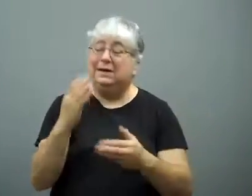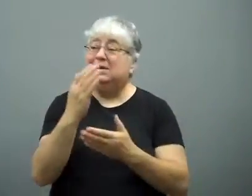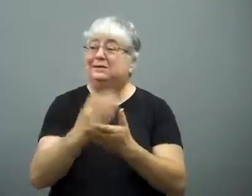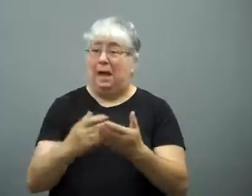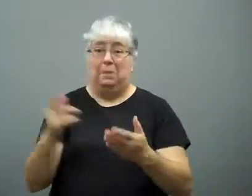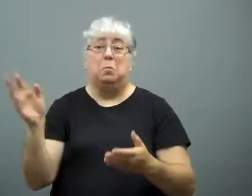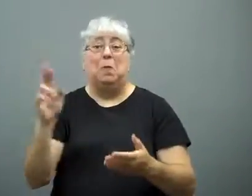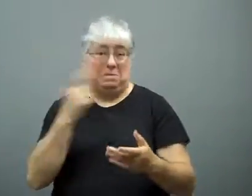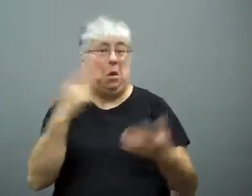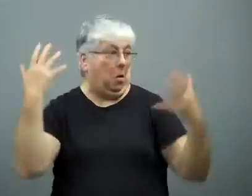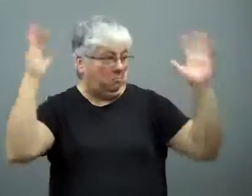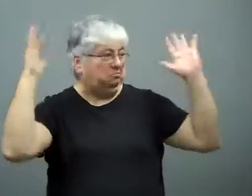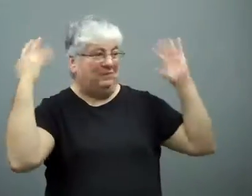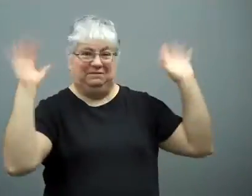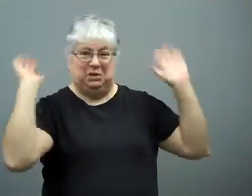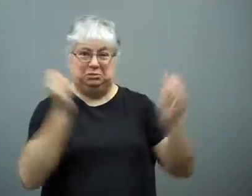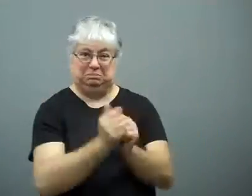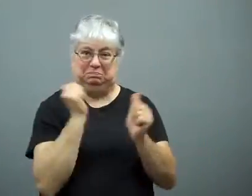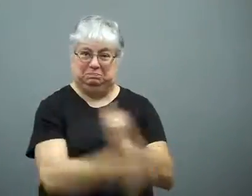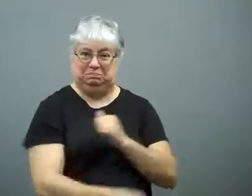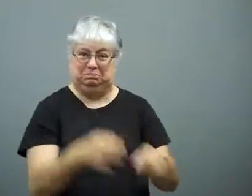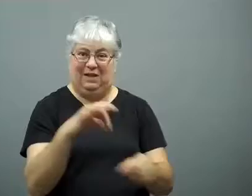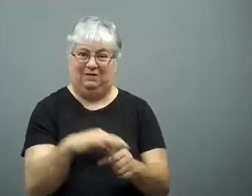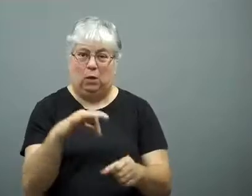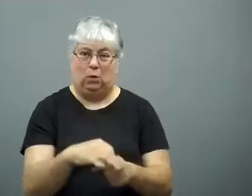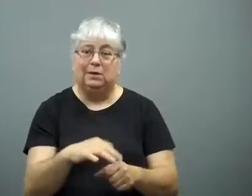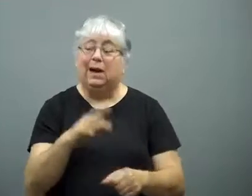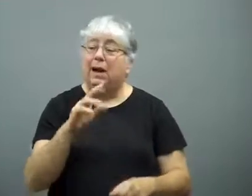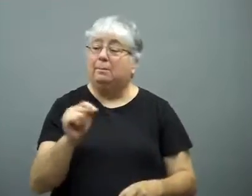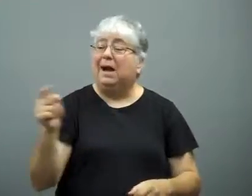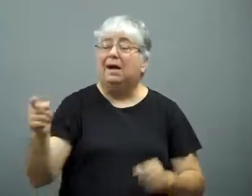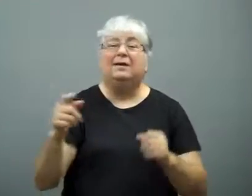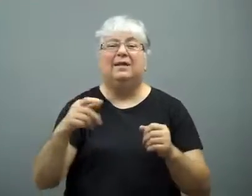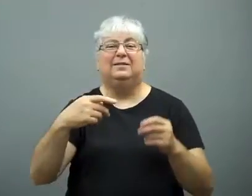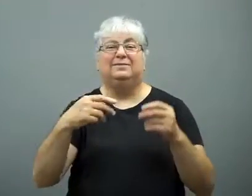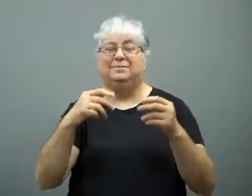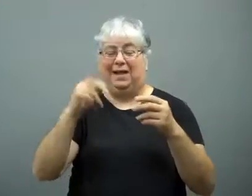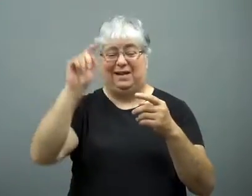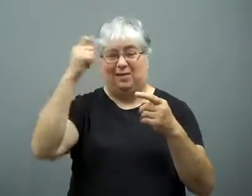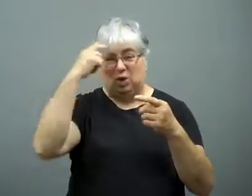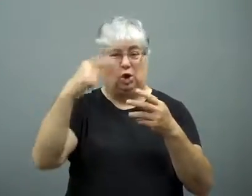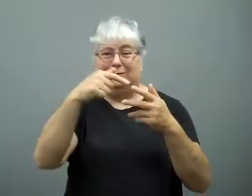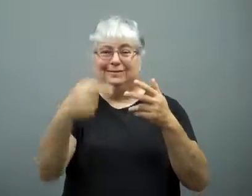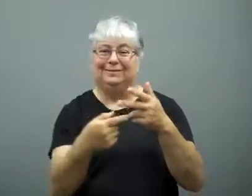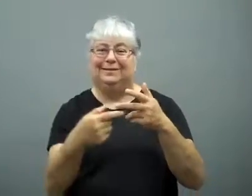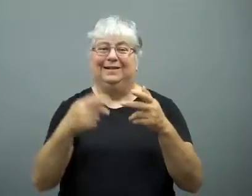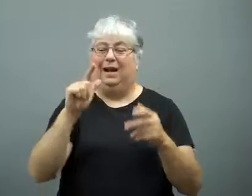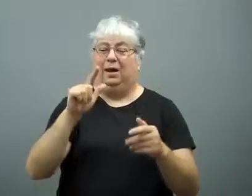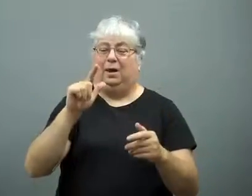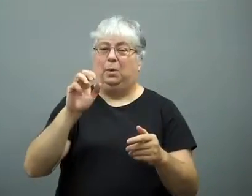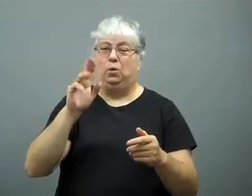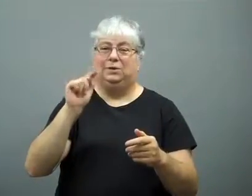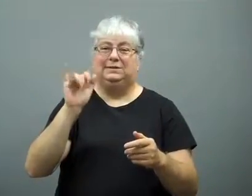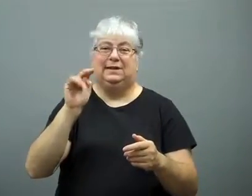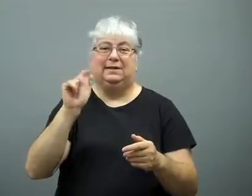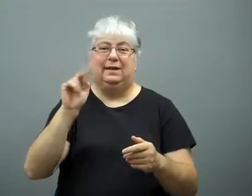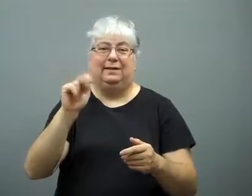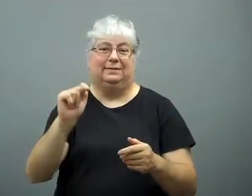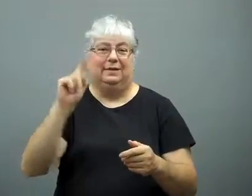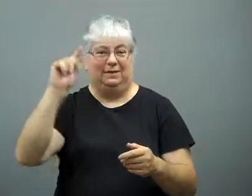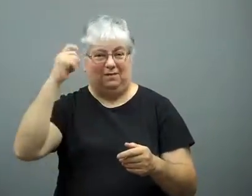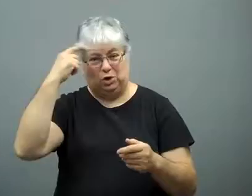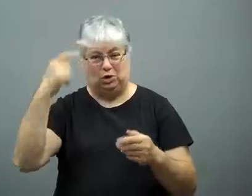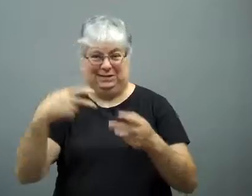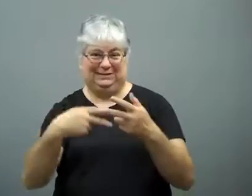Some Republicans thought they had managed to get the measure voted on.